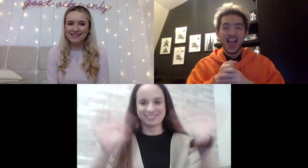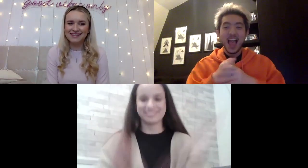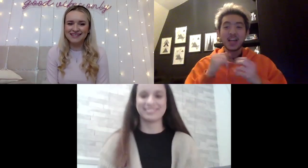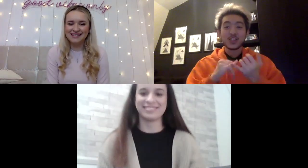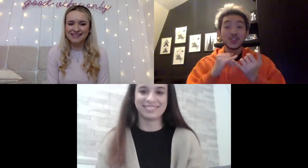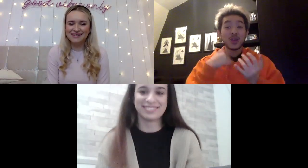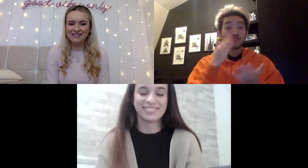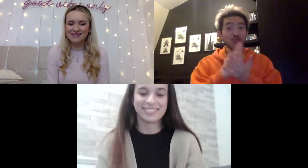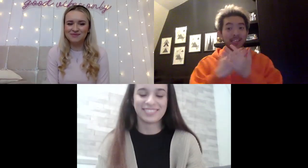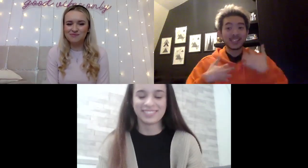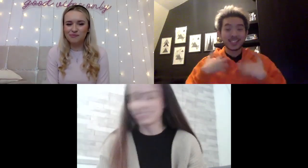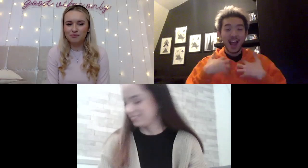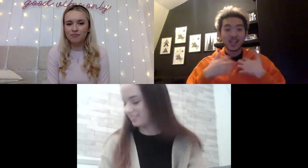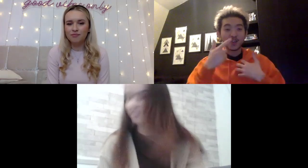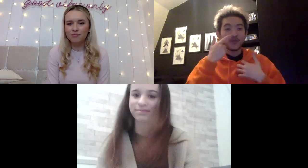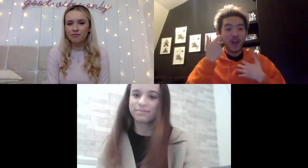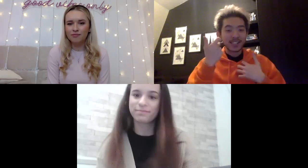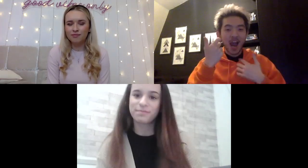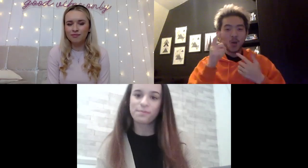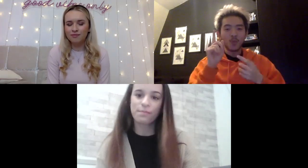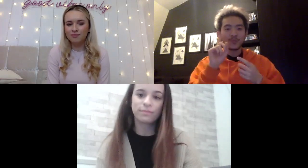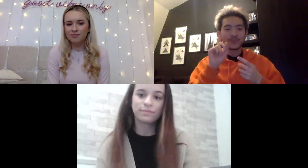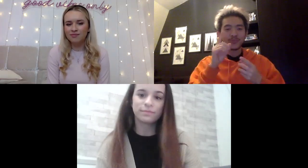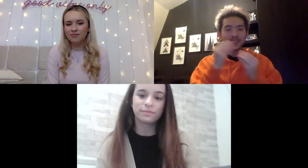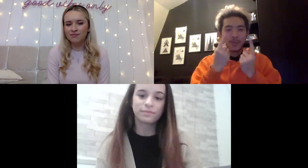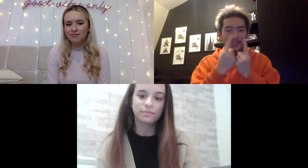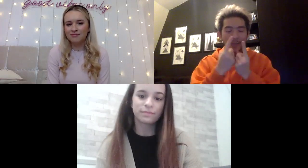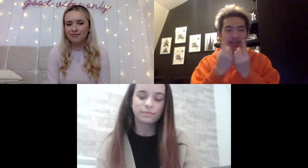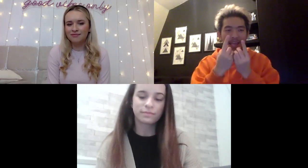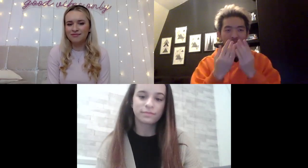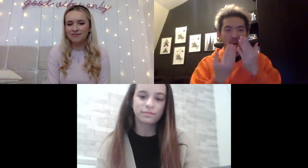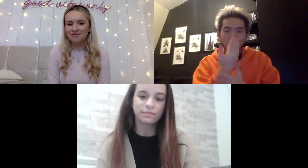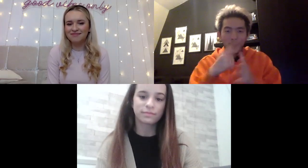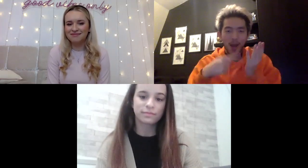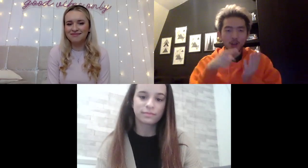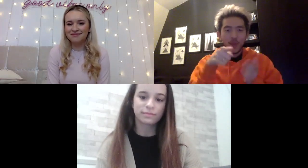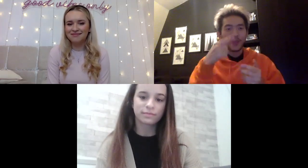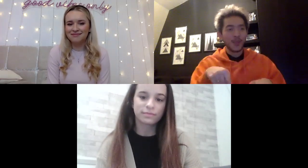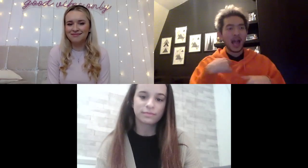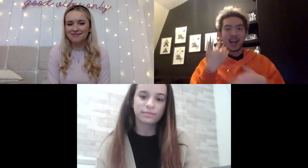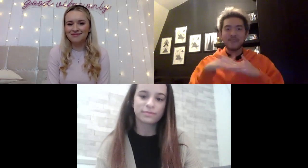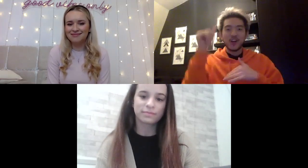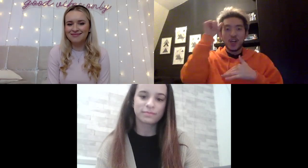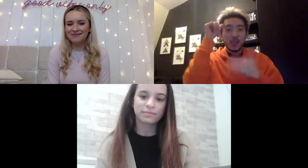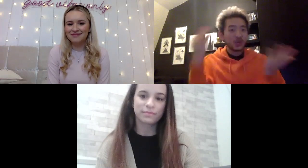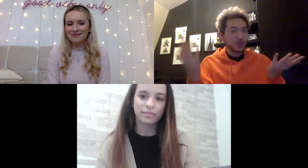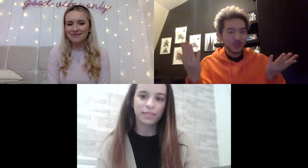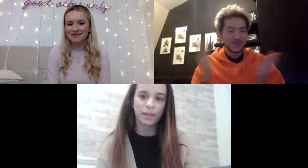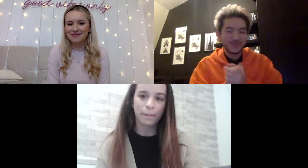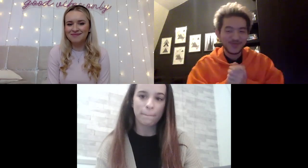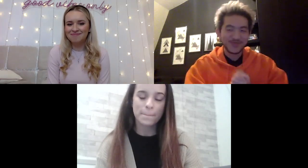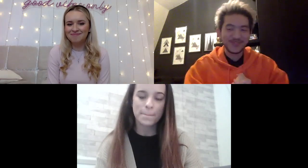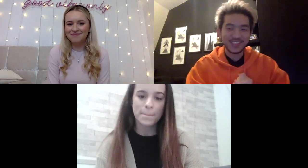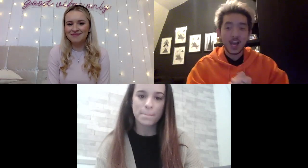B: I'm excited to find out something new about you guys that I might not have known before!